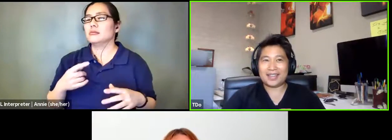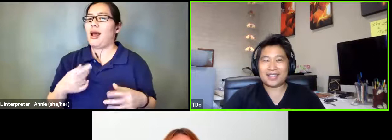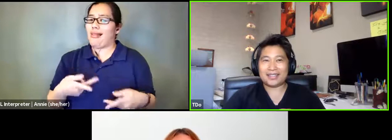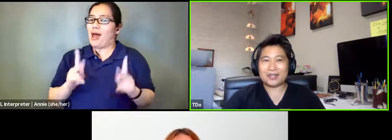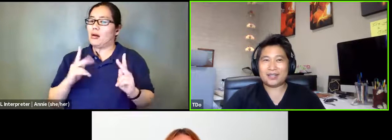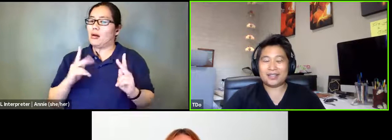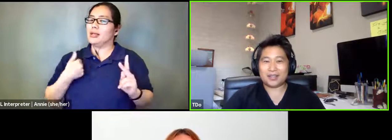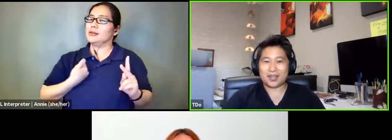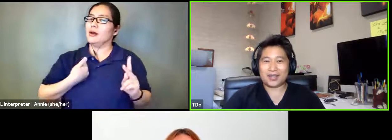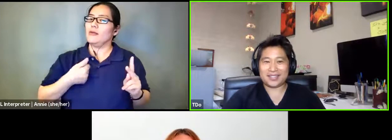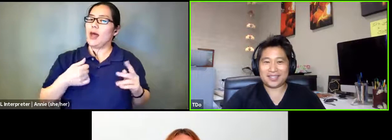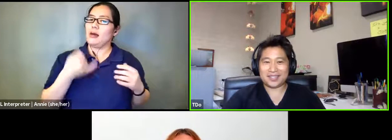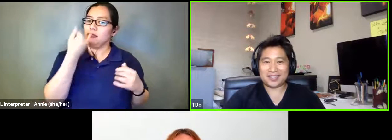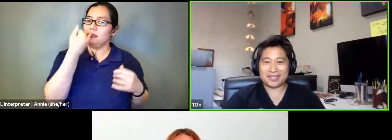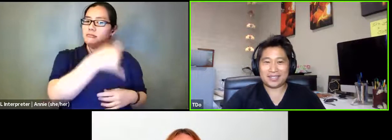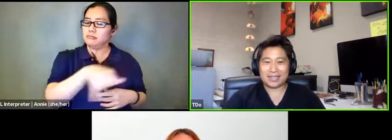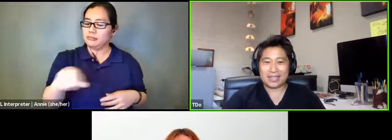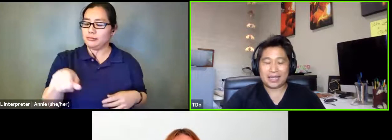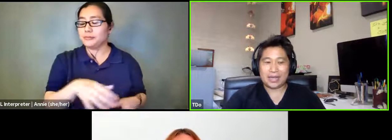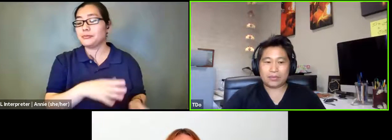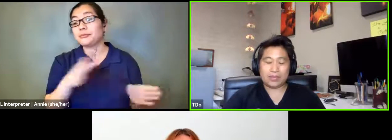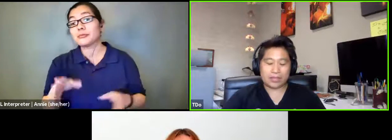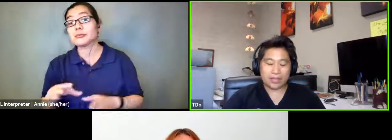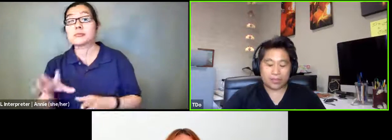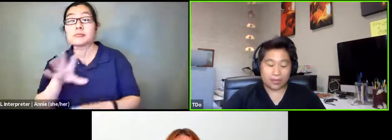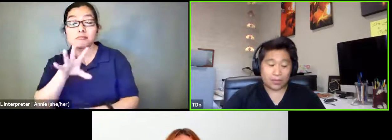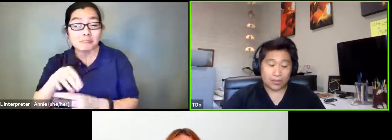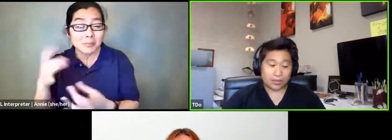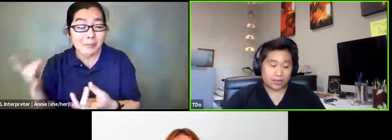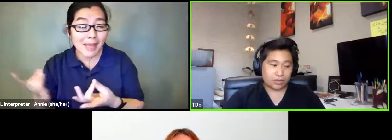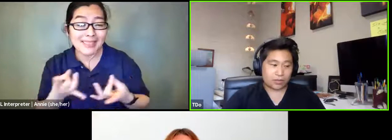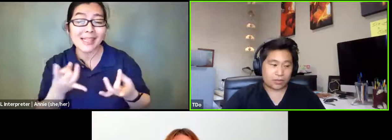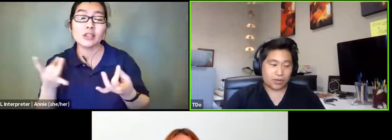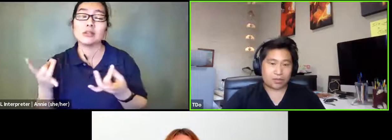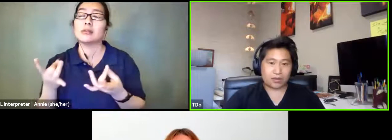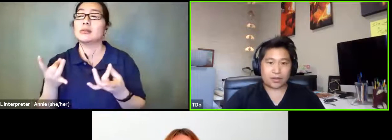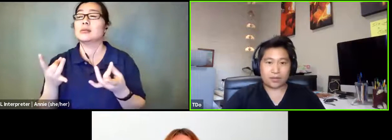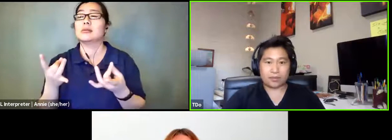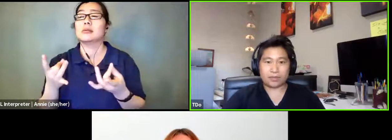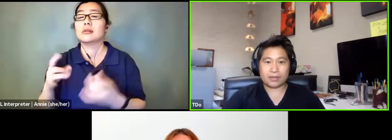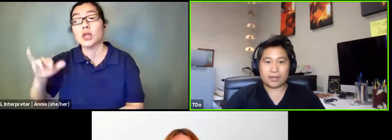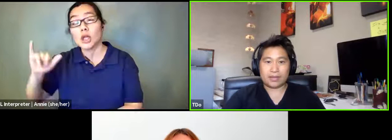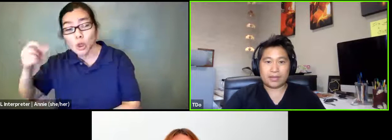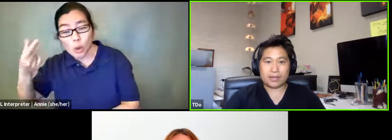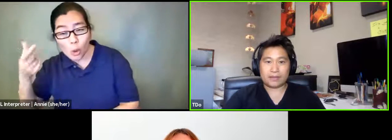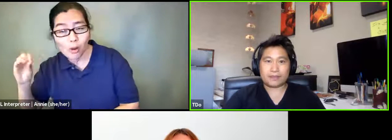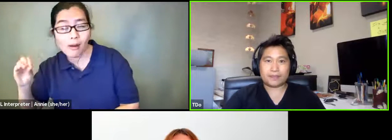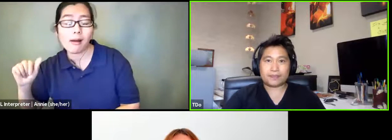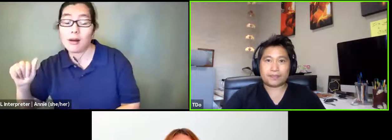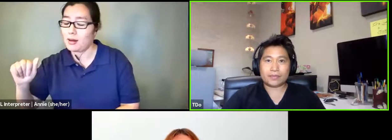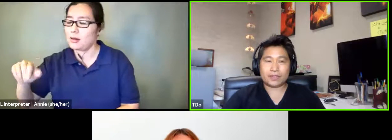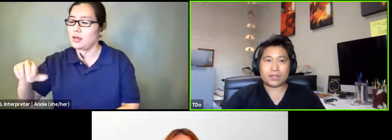and doing a little yoga too and just having conversations with my partner at home. She has